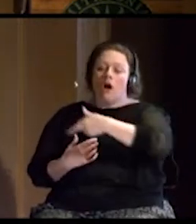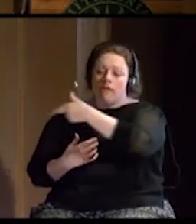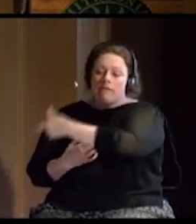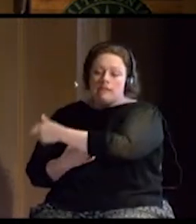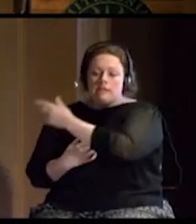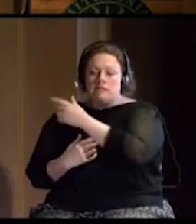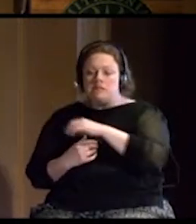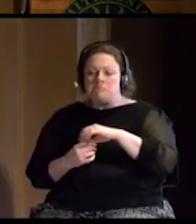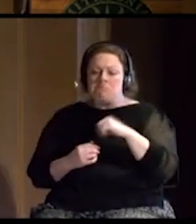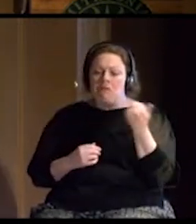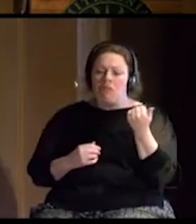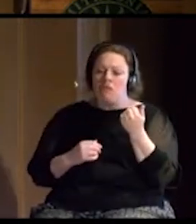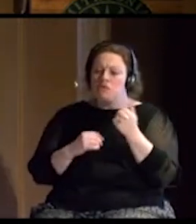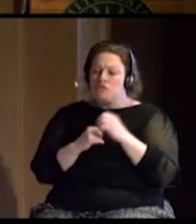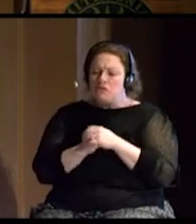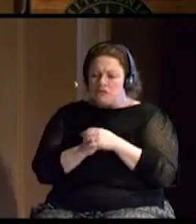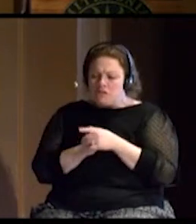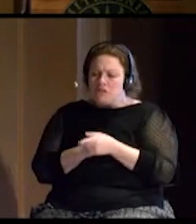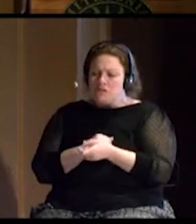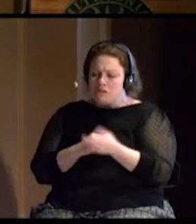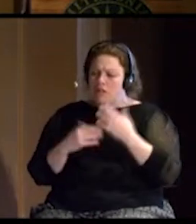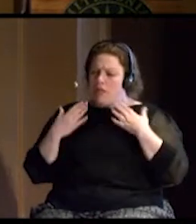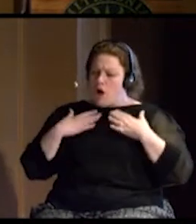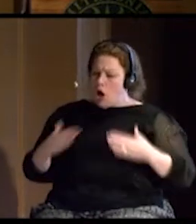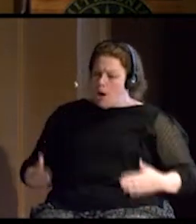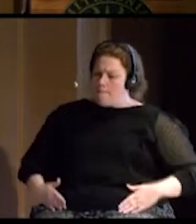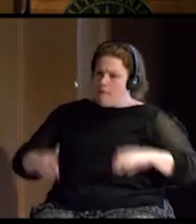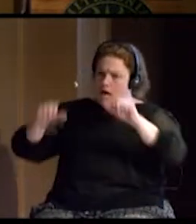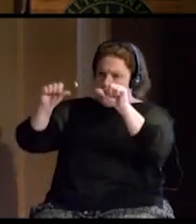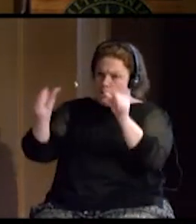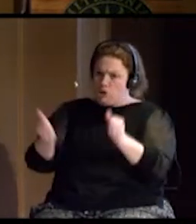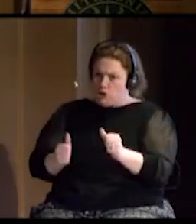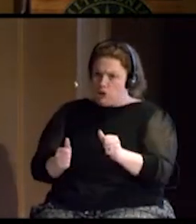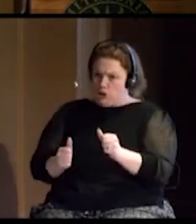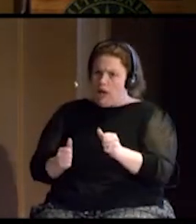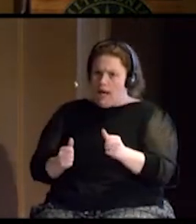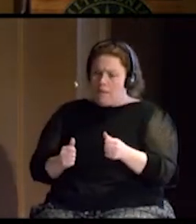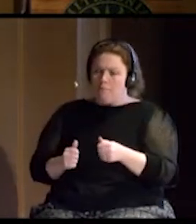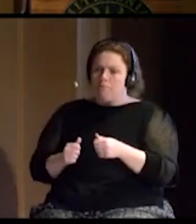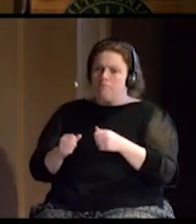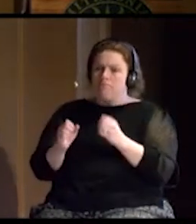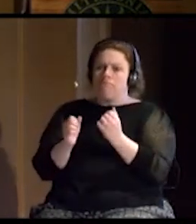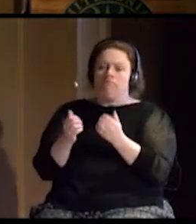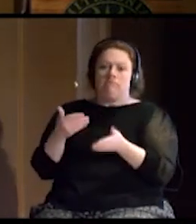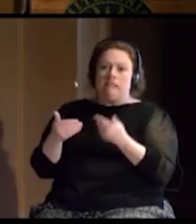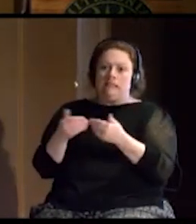As we all know, their body shape is highly streamlined, which is a convergent adaptation